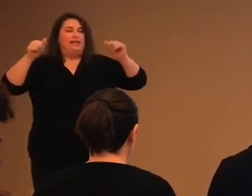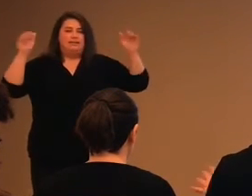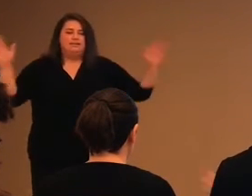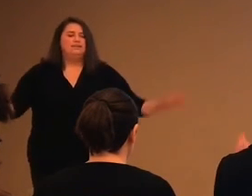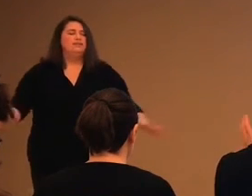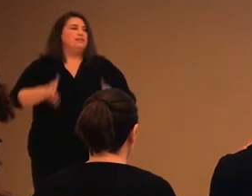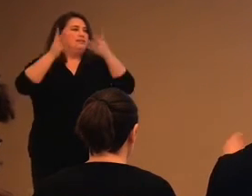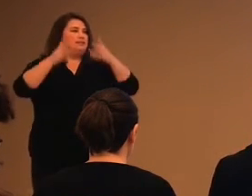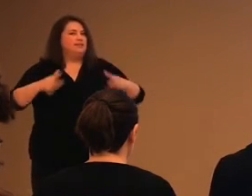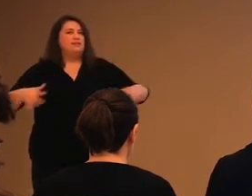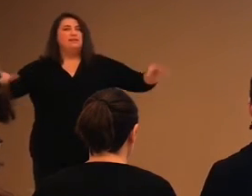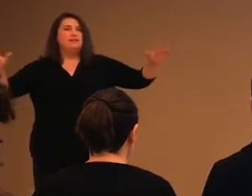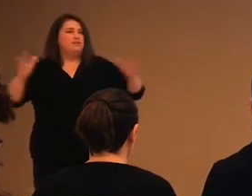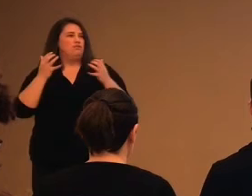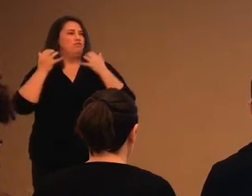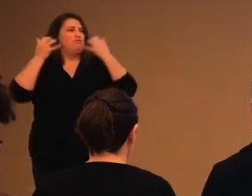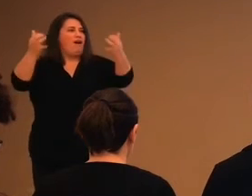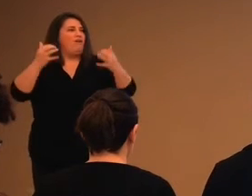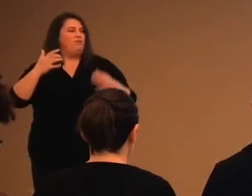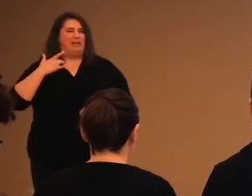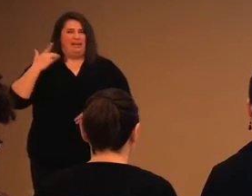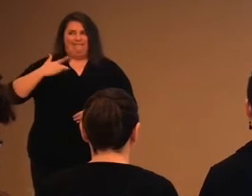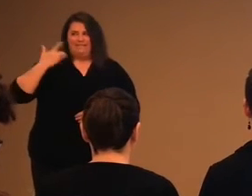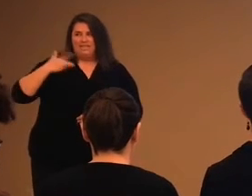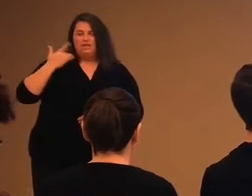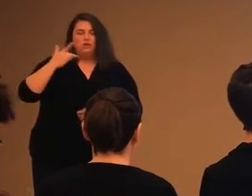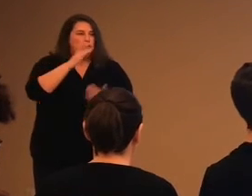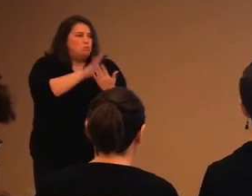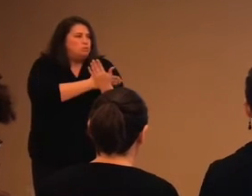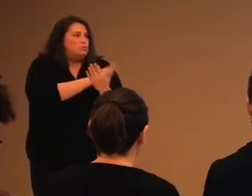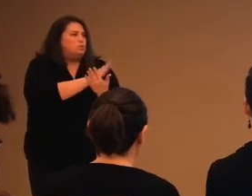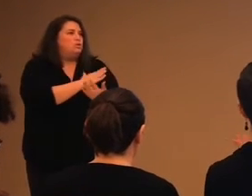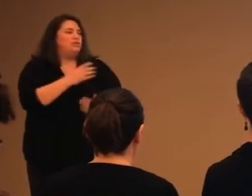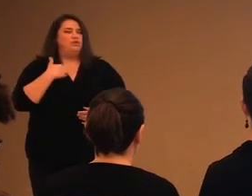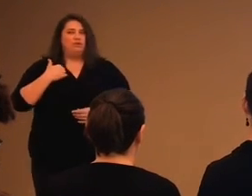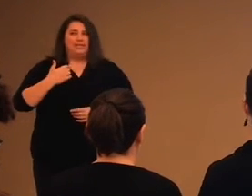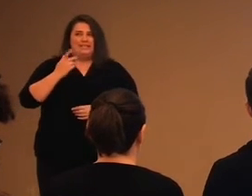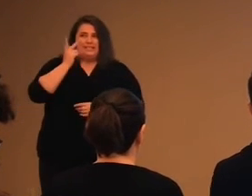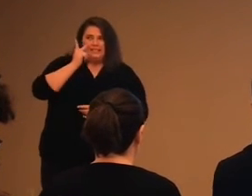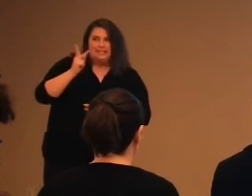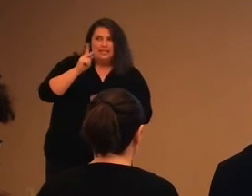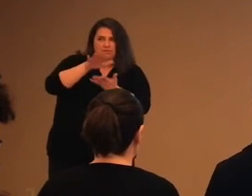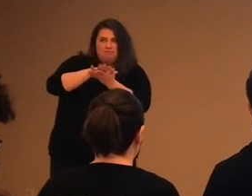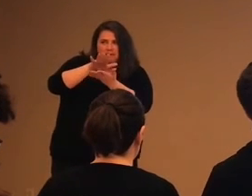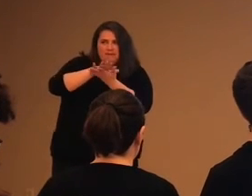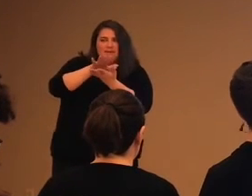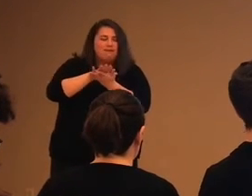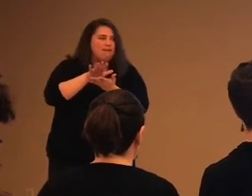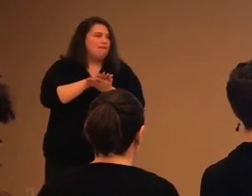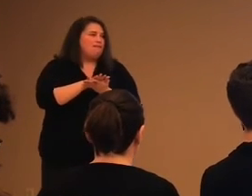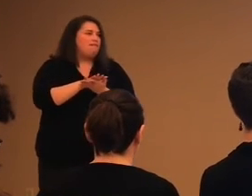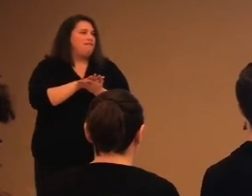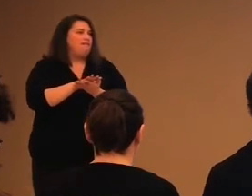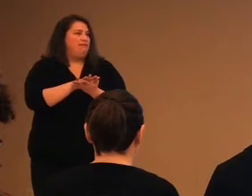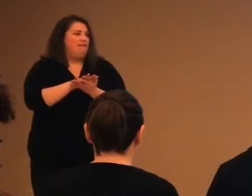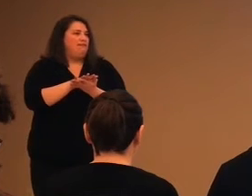You can sense the music in the lyric in the rhythm and the beat that's